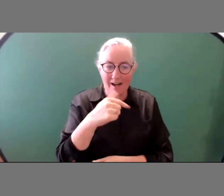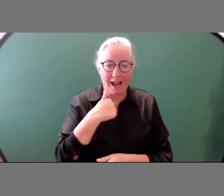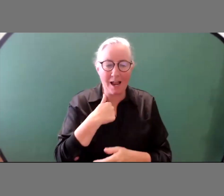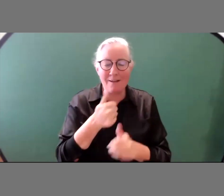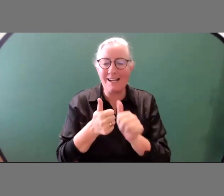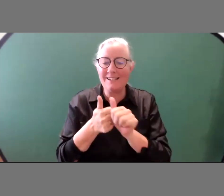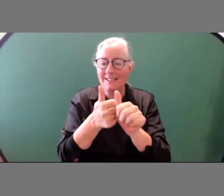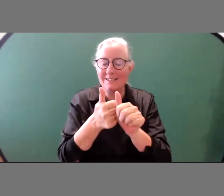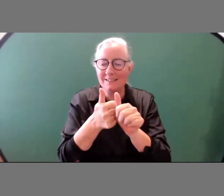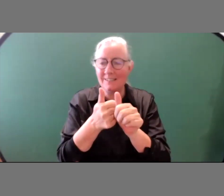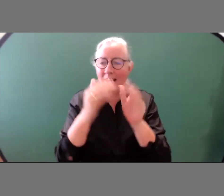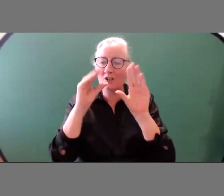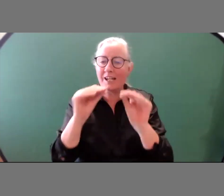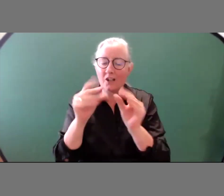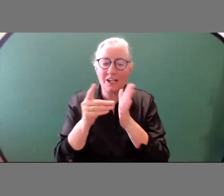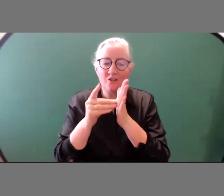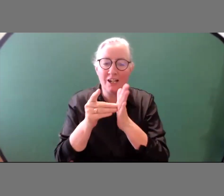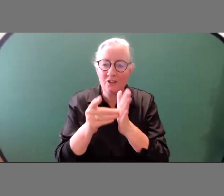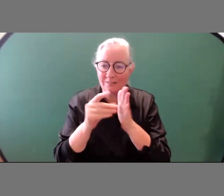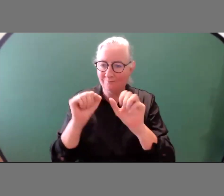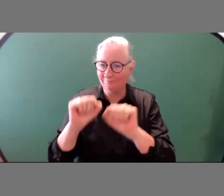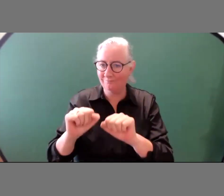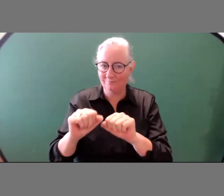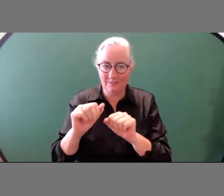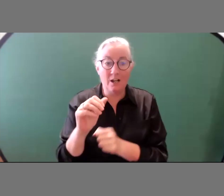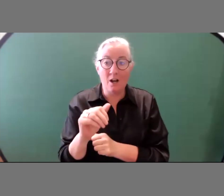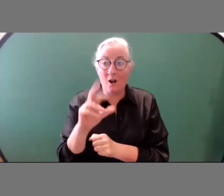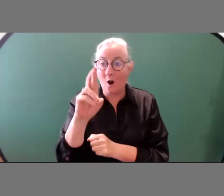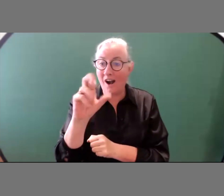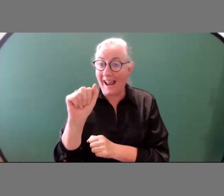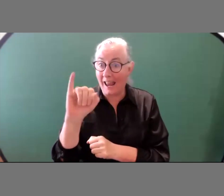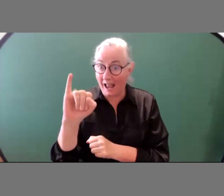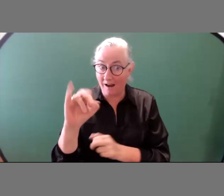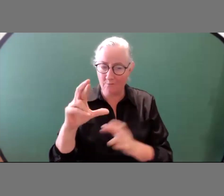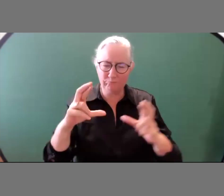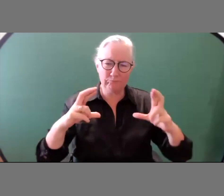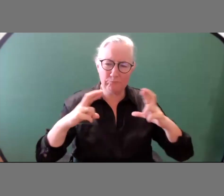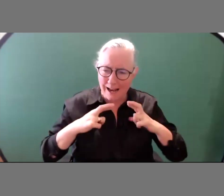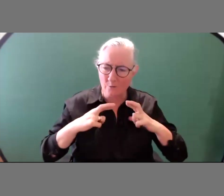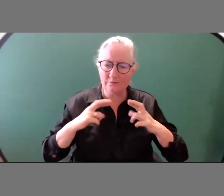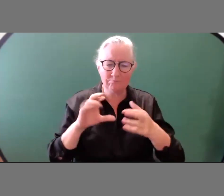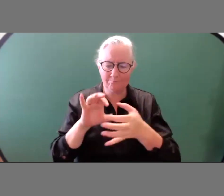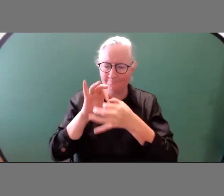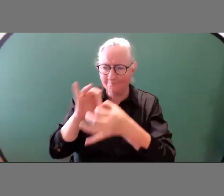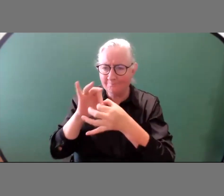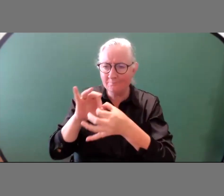director for RIAI. The RIAI is very proud to collaborate with the Centre for Excellence in